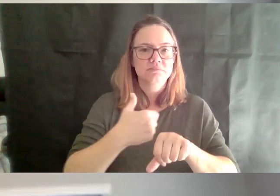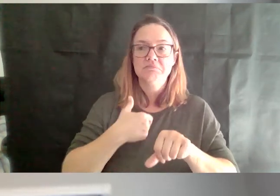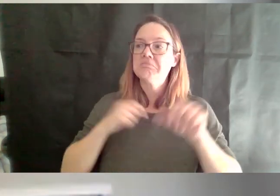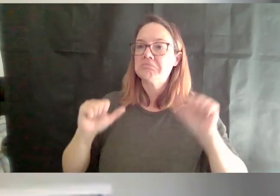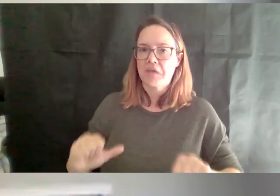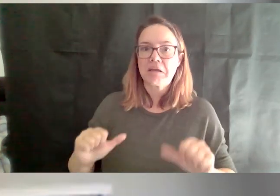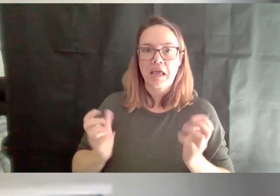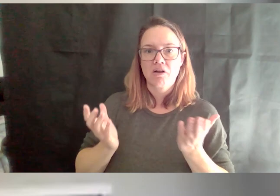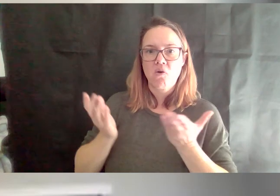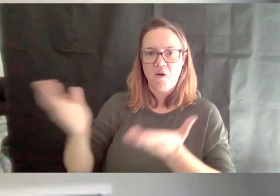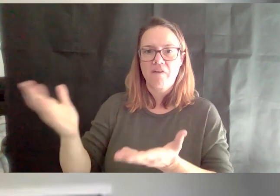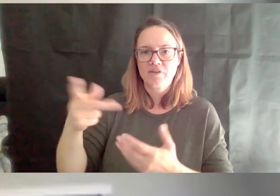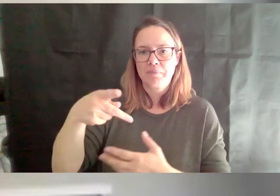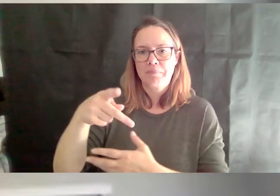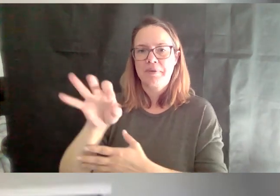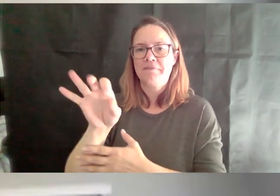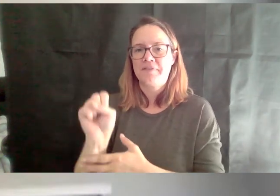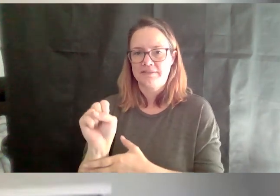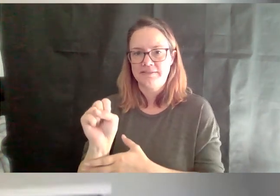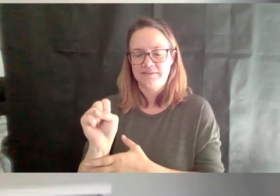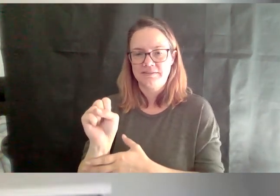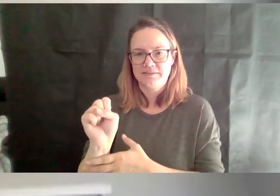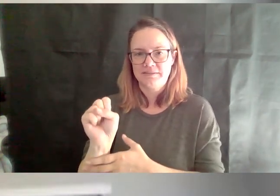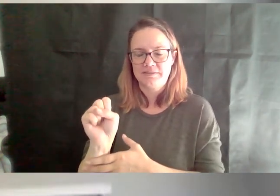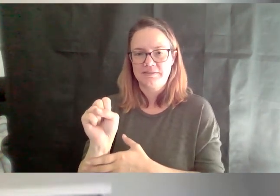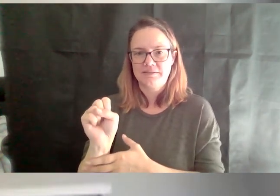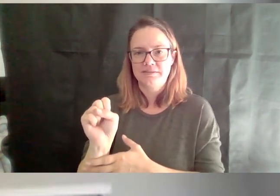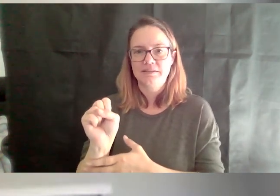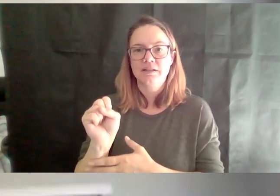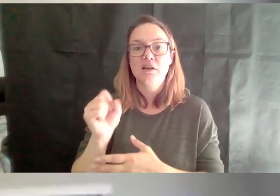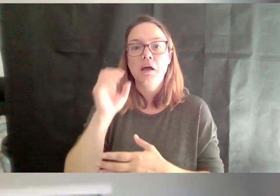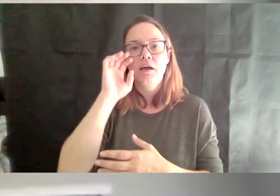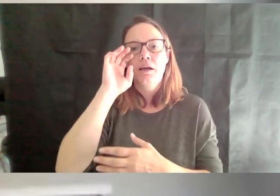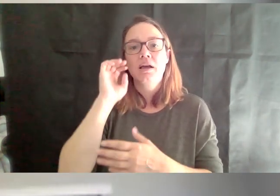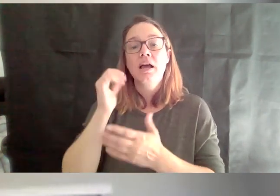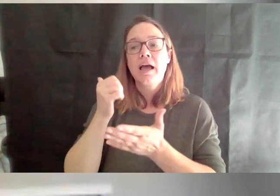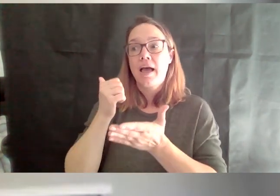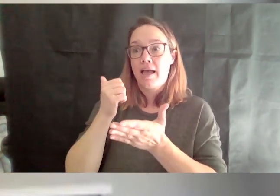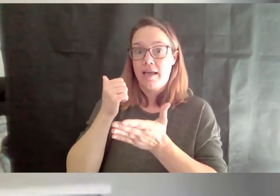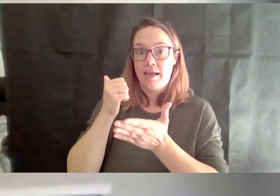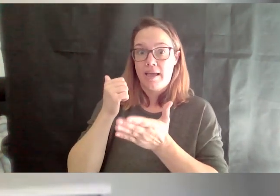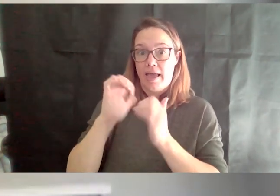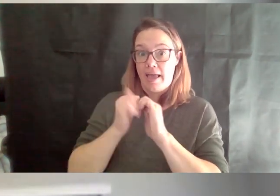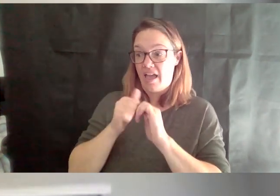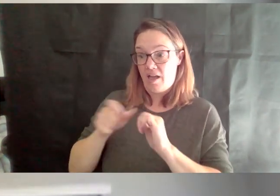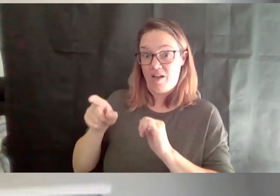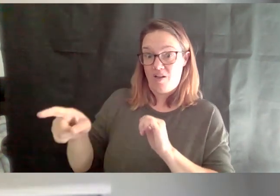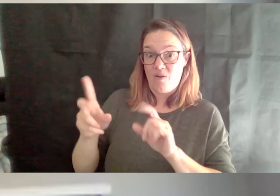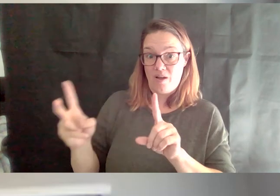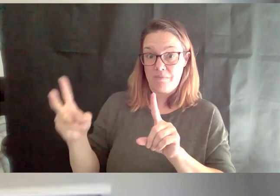offered by the Mental Health Center of Denver. So to help a consumer apply to have MHCD as their payee,